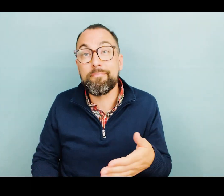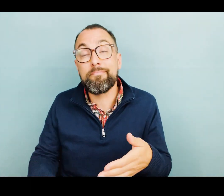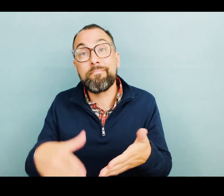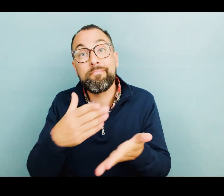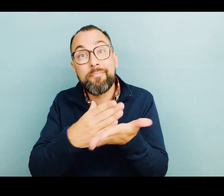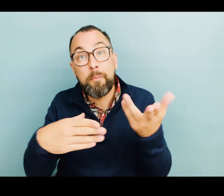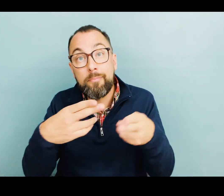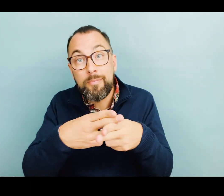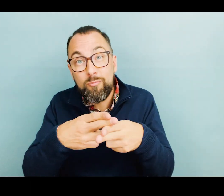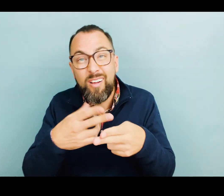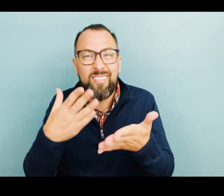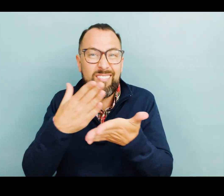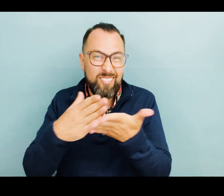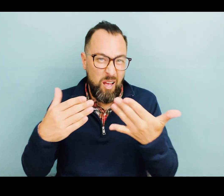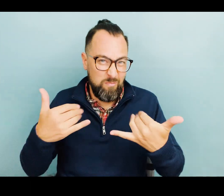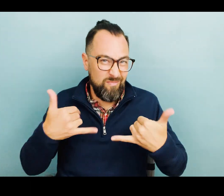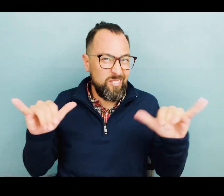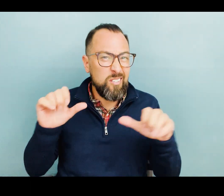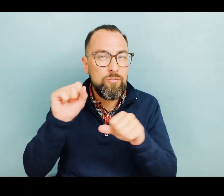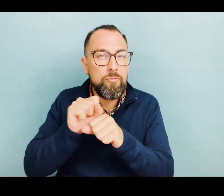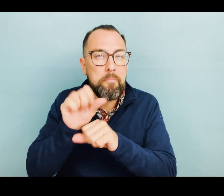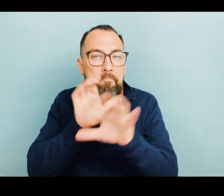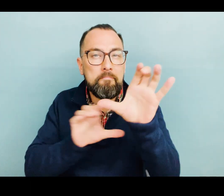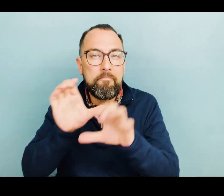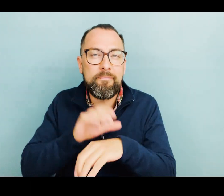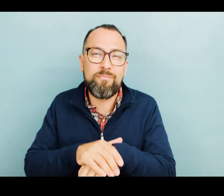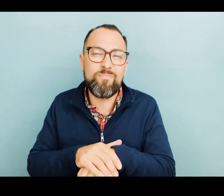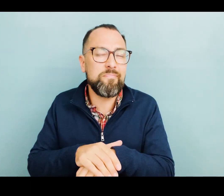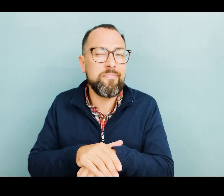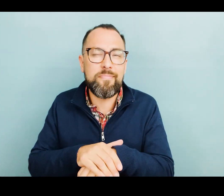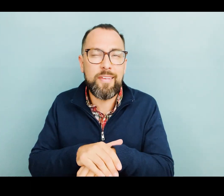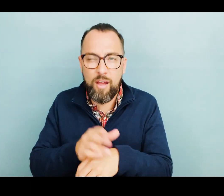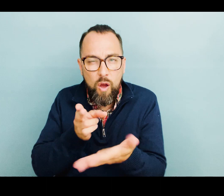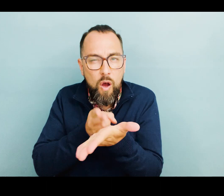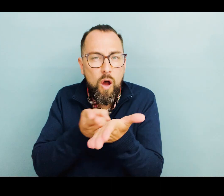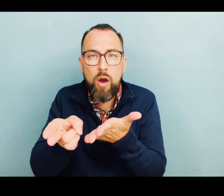others were laid off temporarily, and some are still looking for jobs.